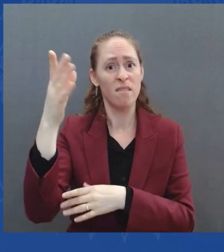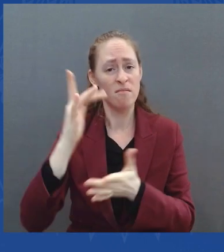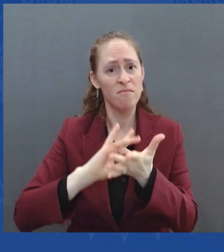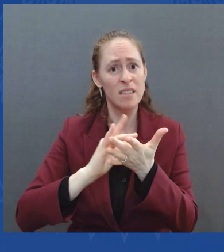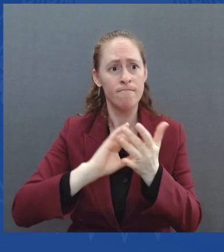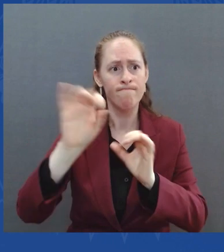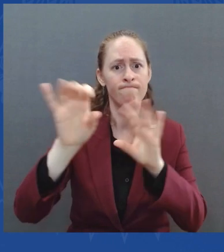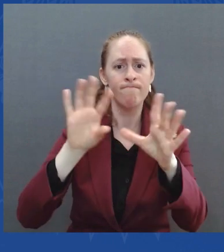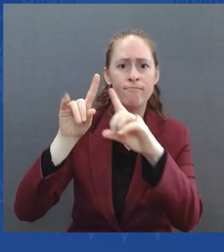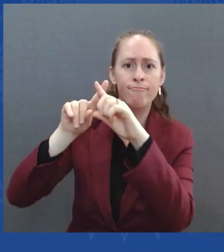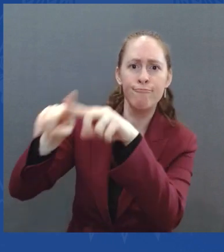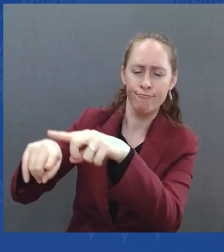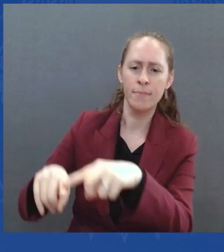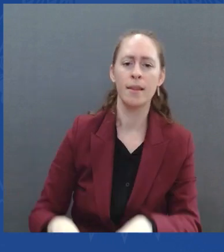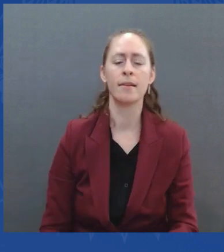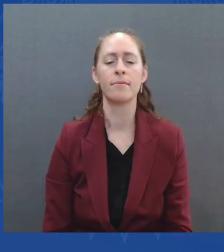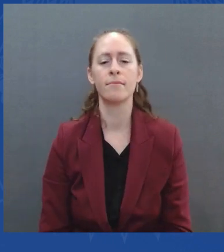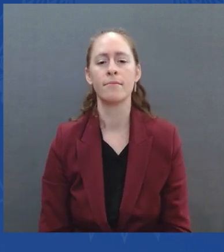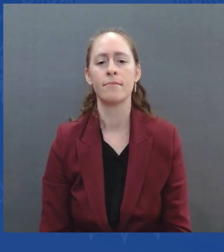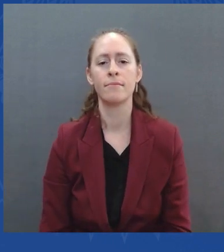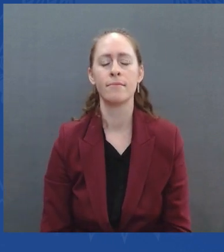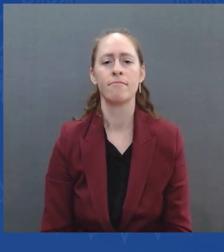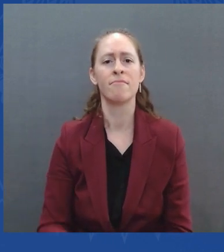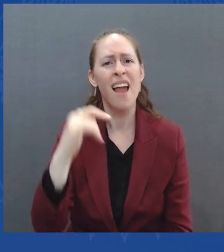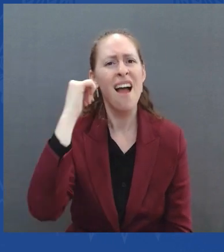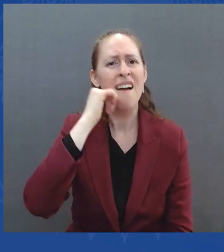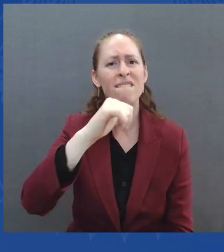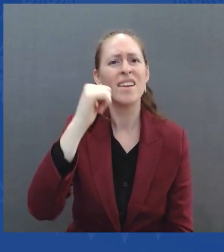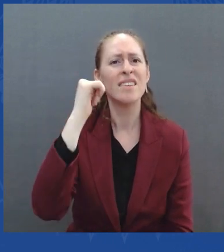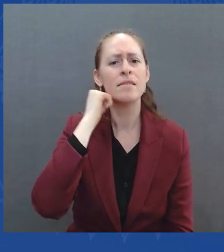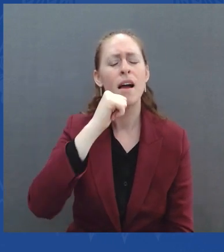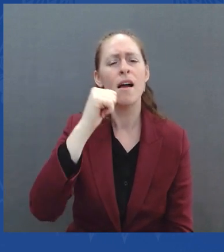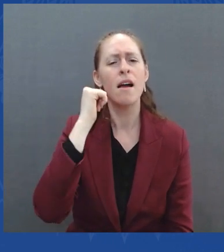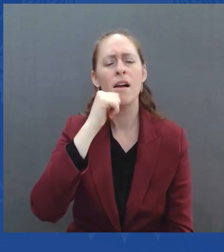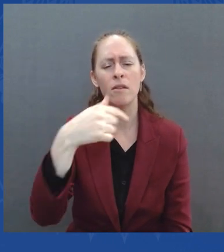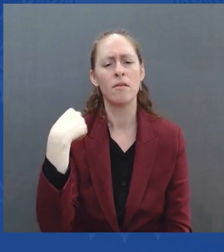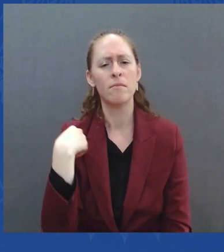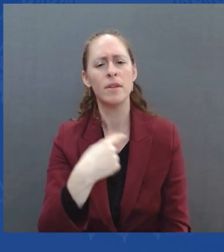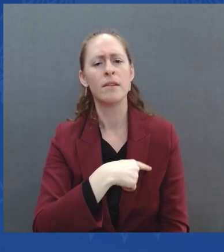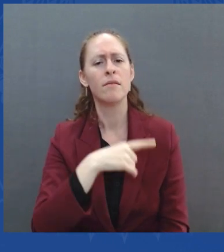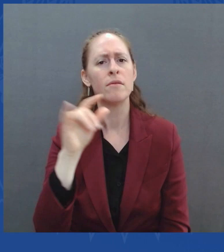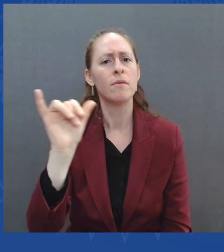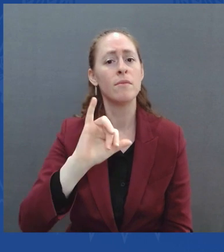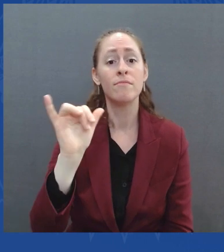And when we're dedicated -- and when we dedicated to send